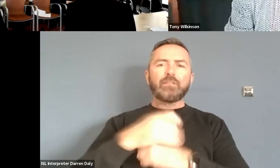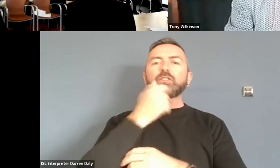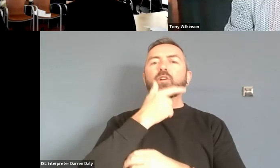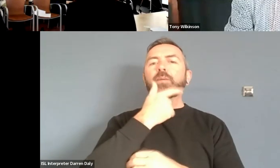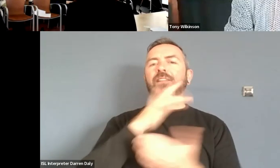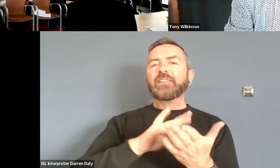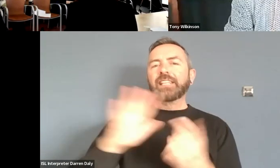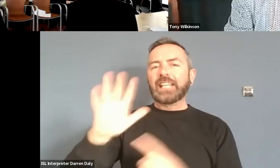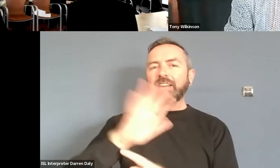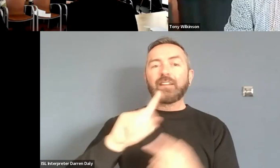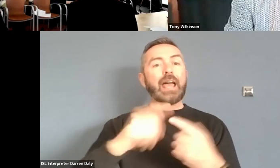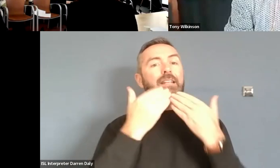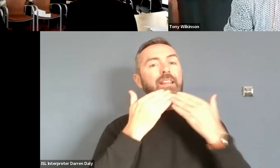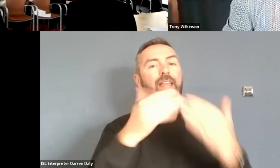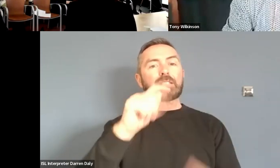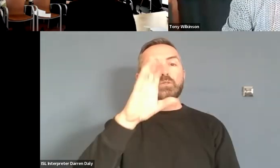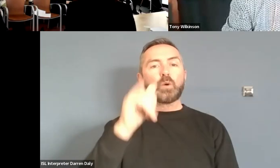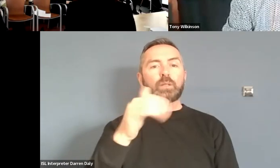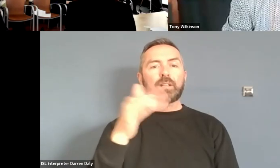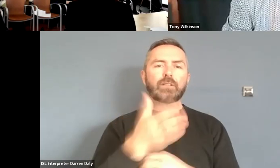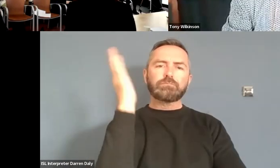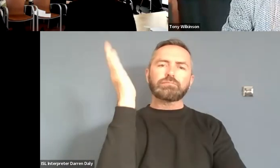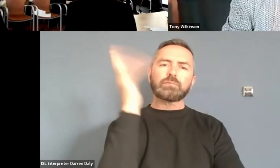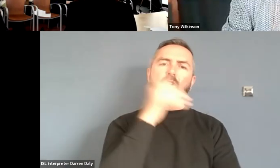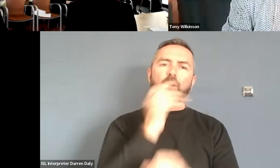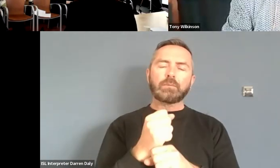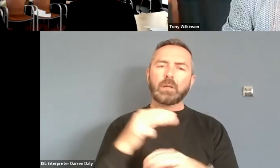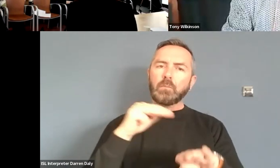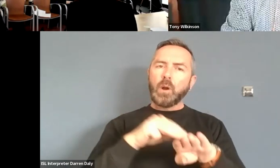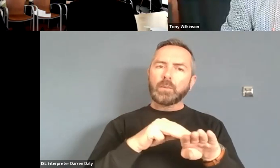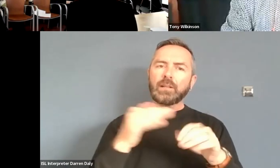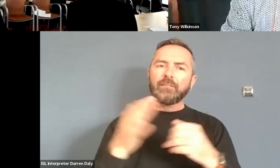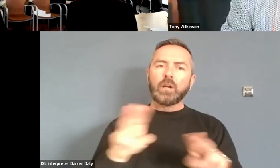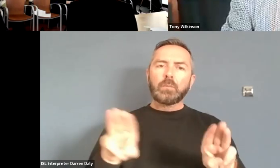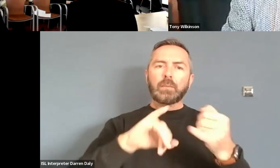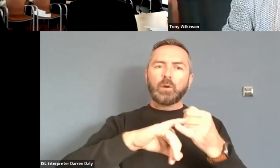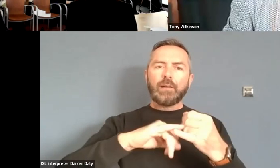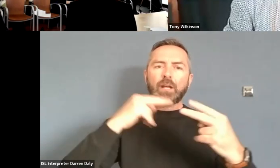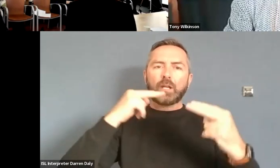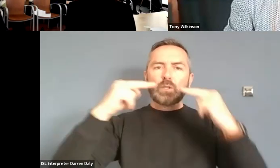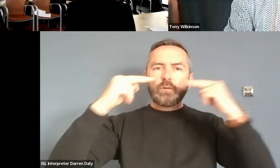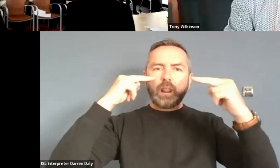Thanks Tony for presenting the difficulties faced by those with neurological conditions, from Eamon.